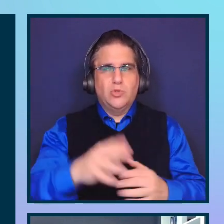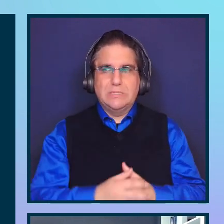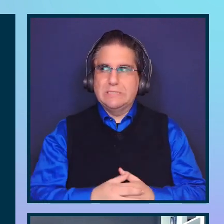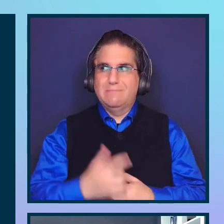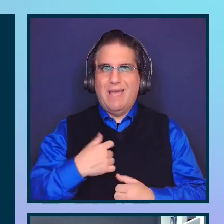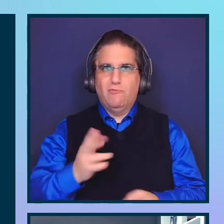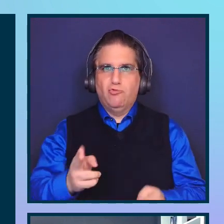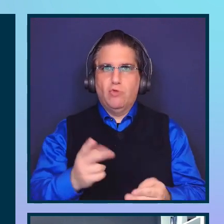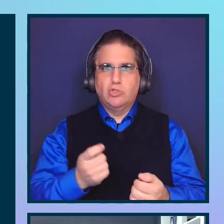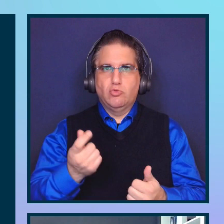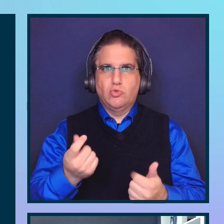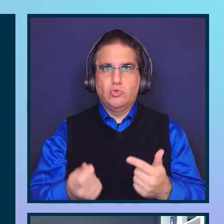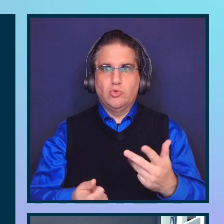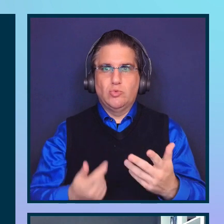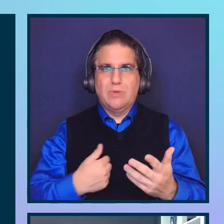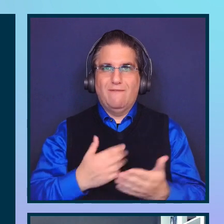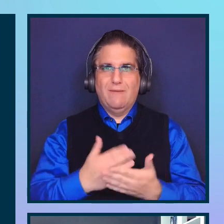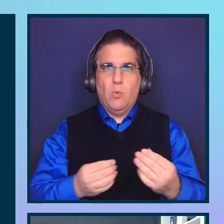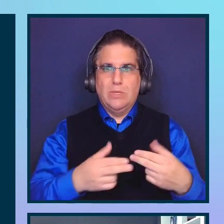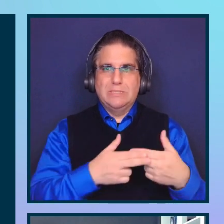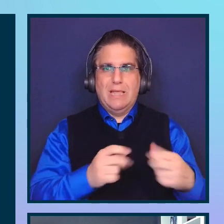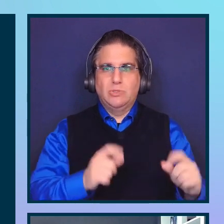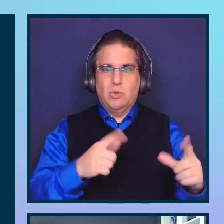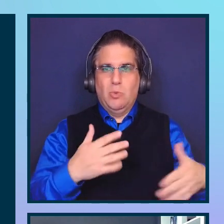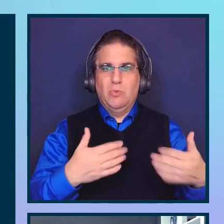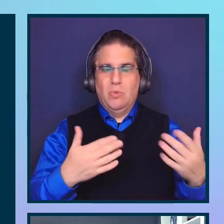'cause we have some slides to go through and we're almost done, but rushing a little bit.